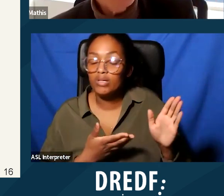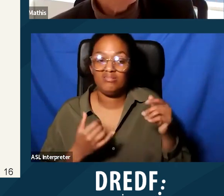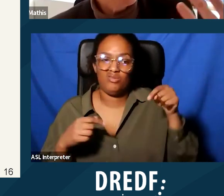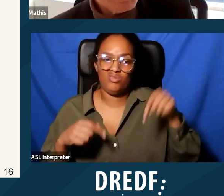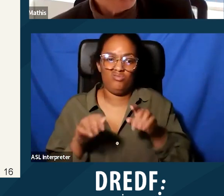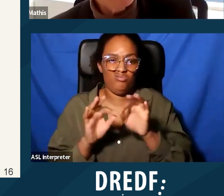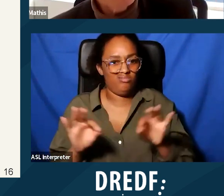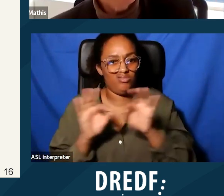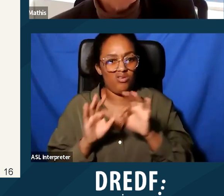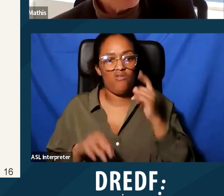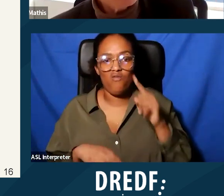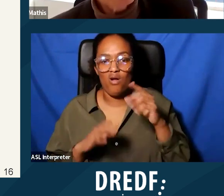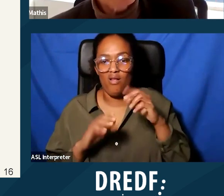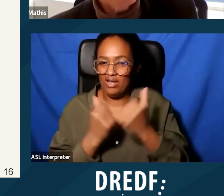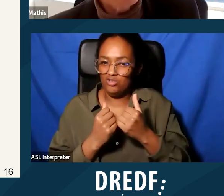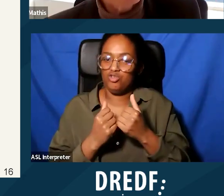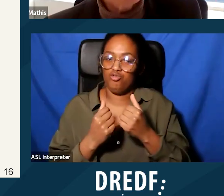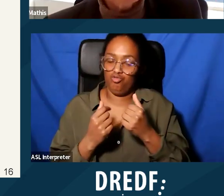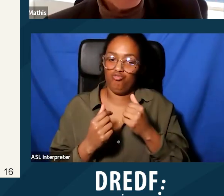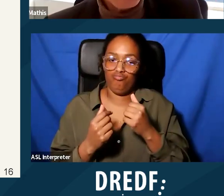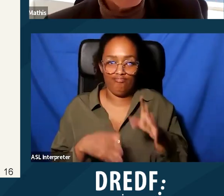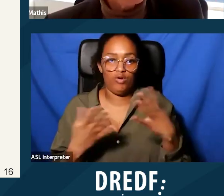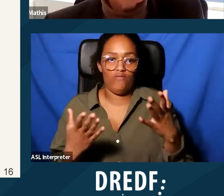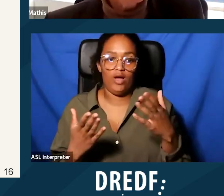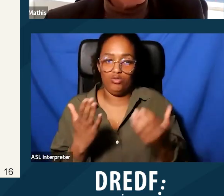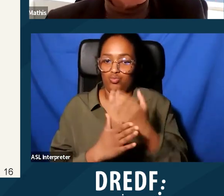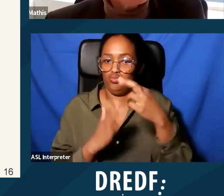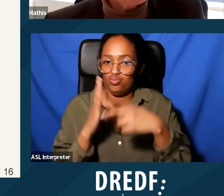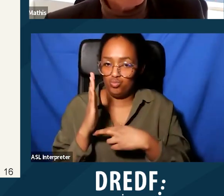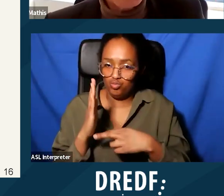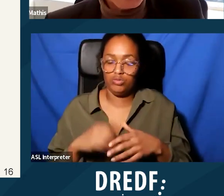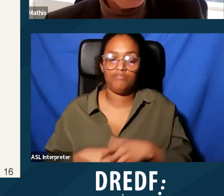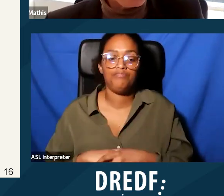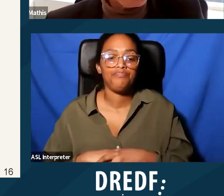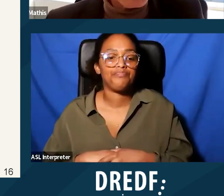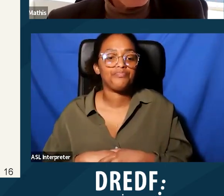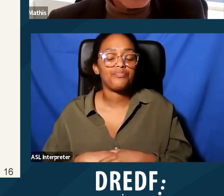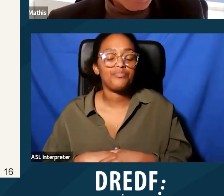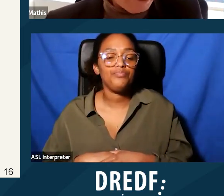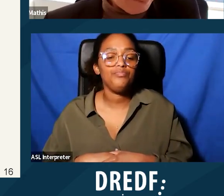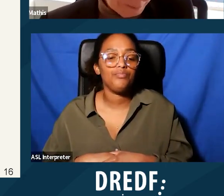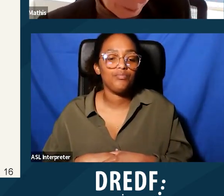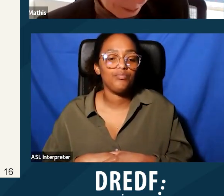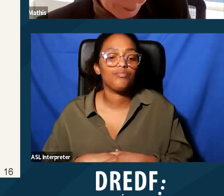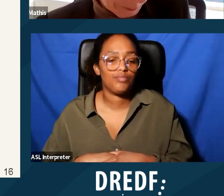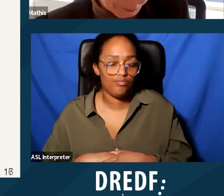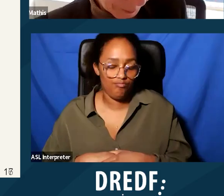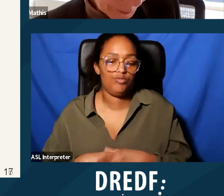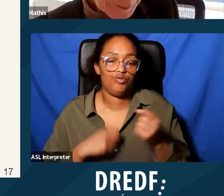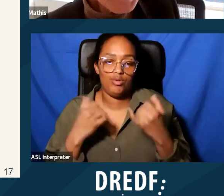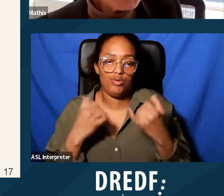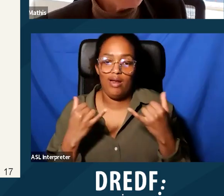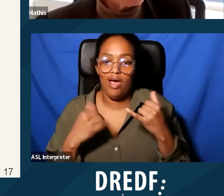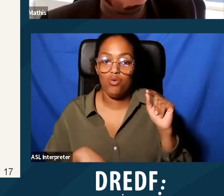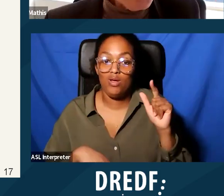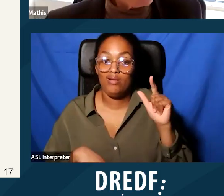behind and it was really, really critical for the agency to issue these rules. Next slide.